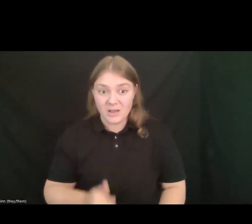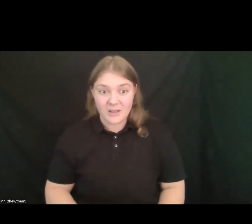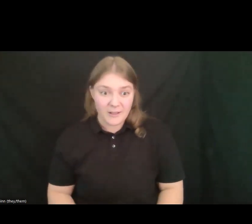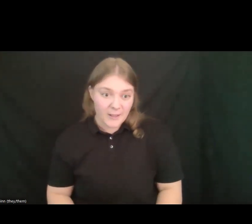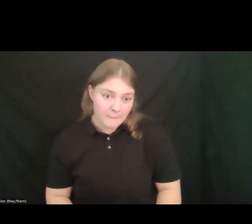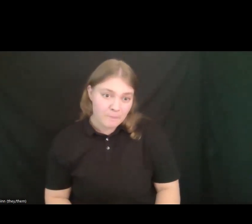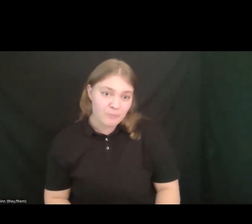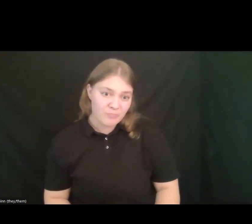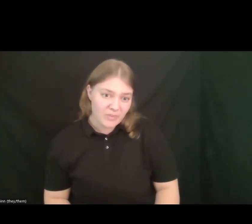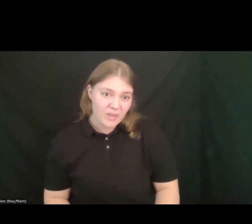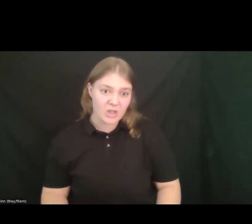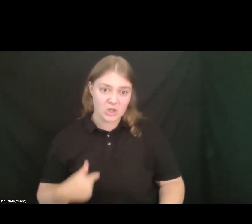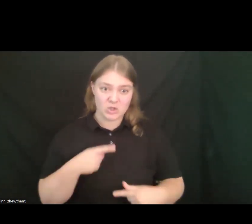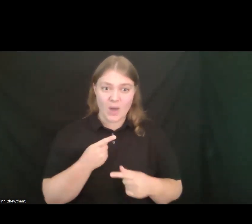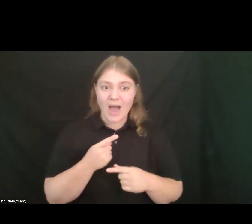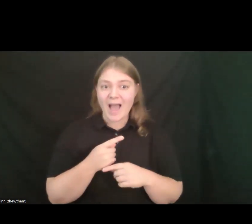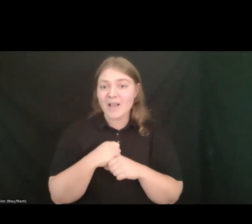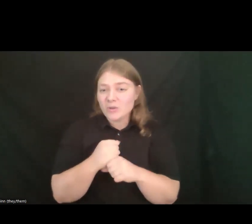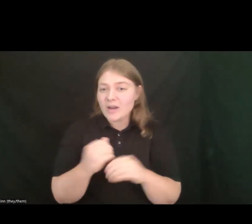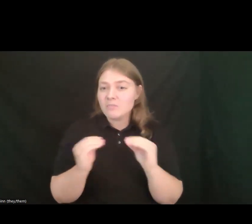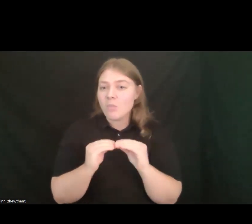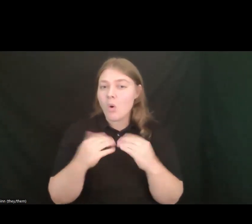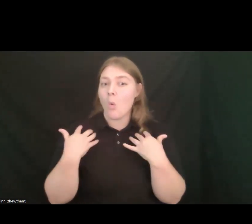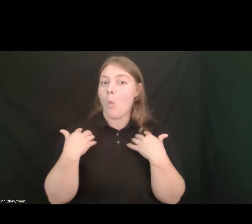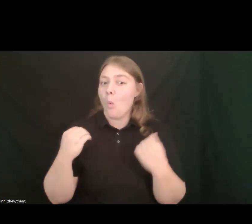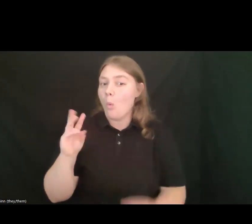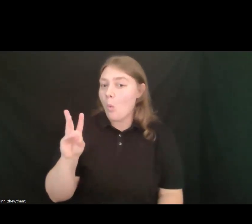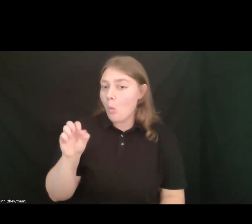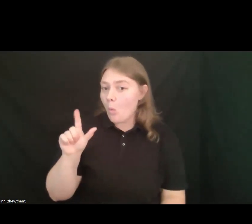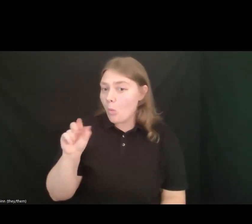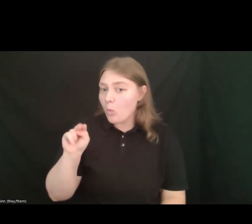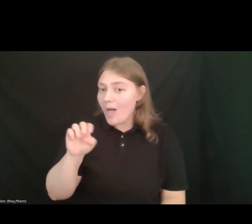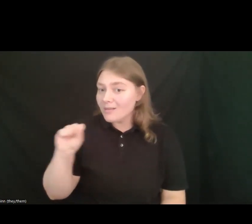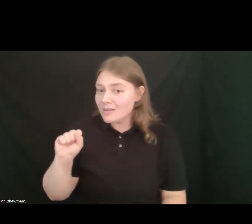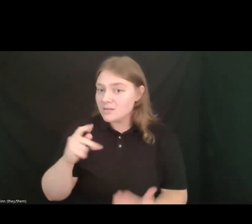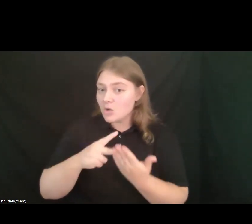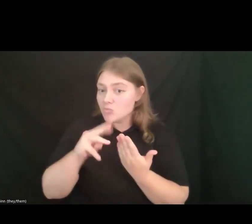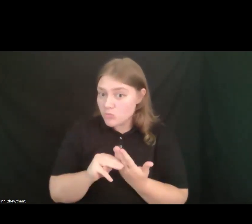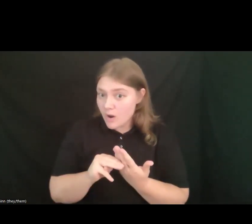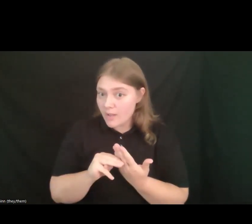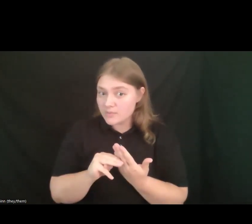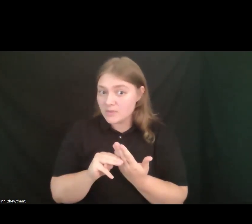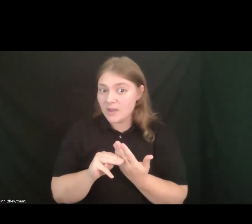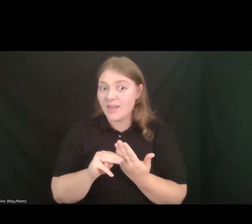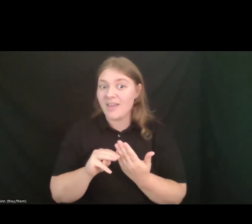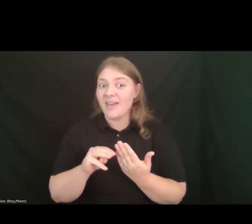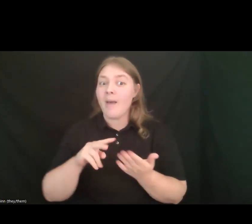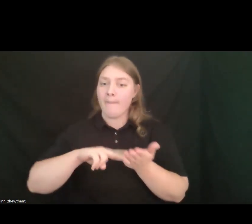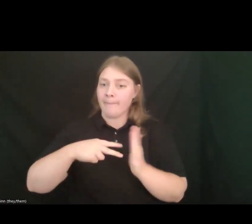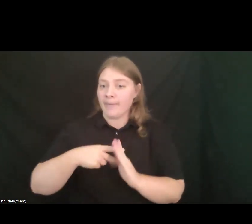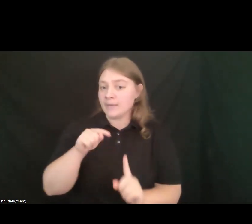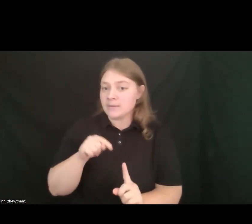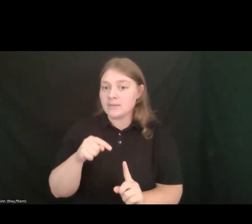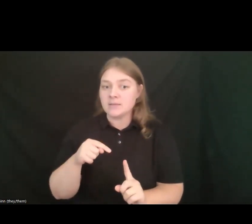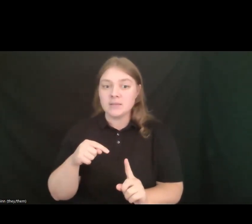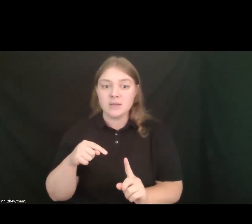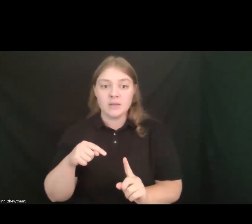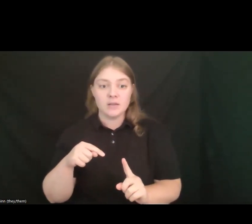so I created more Wellness programs and what Wellness programs are for me is like I'm certified